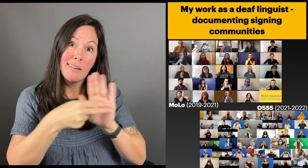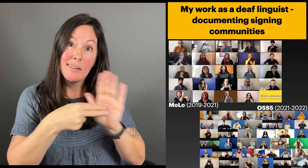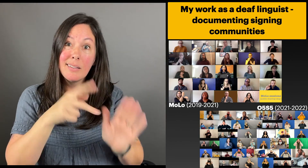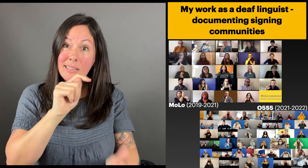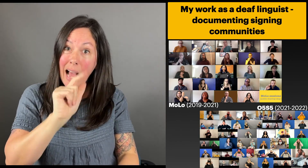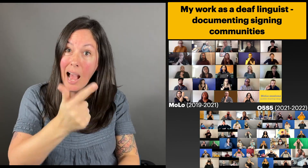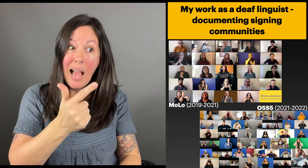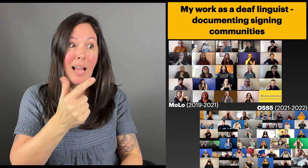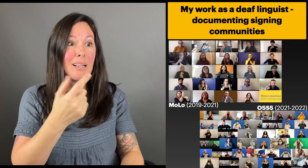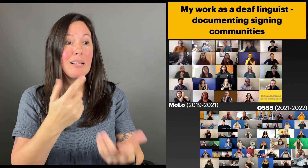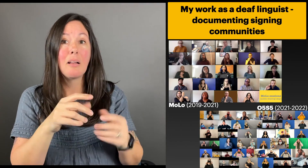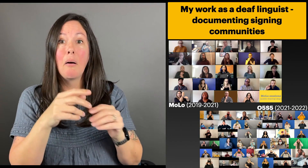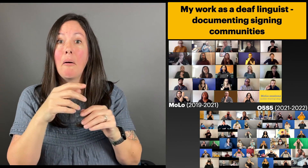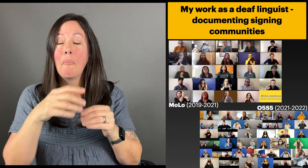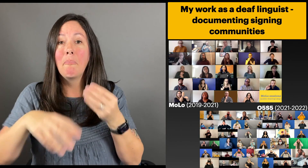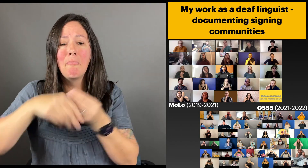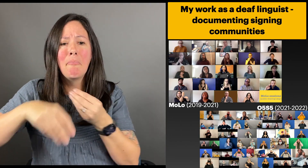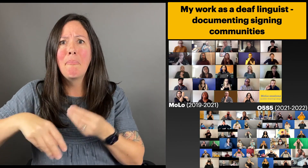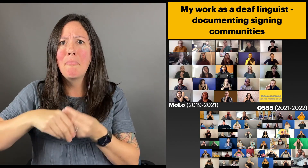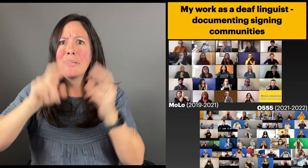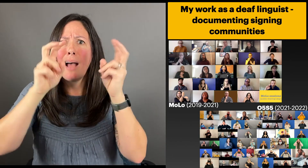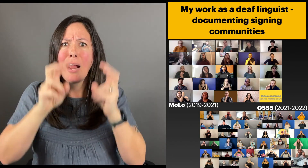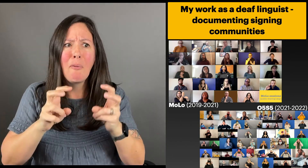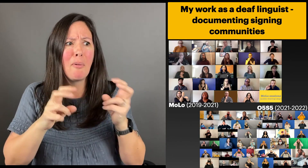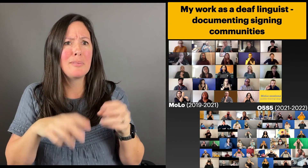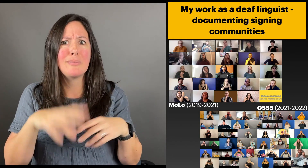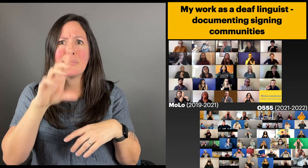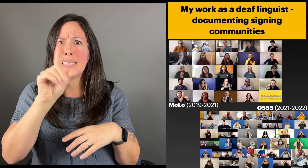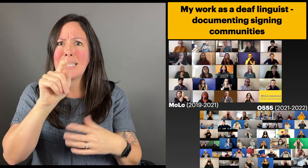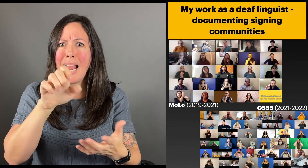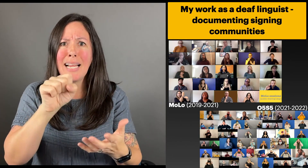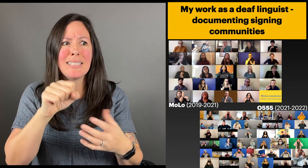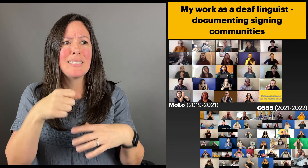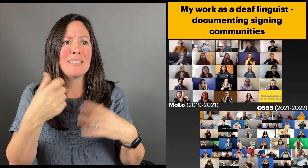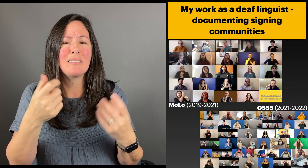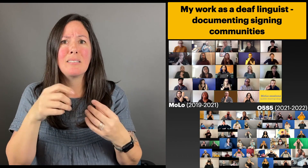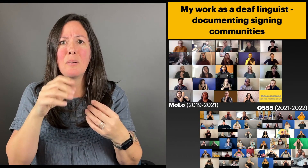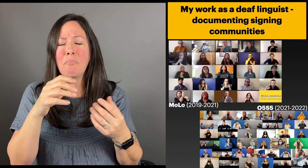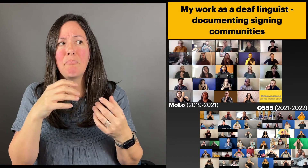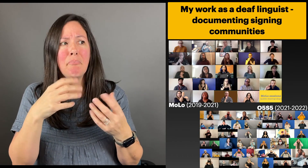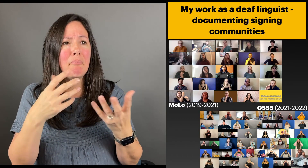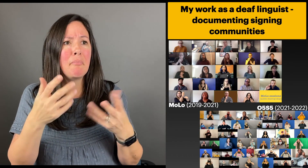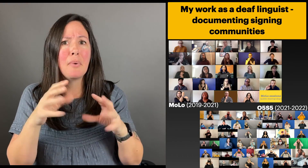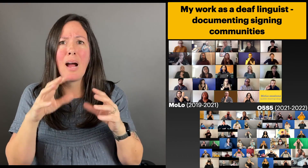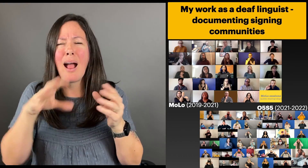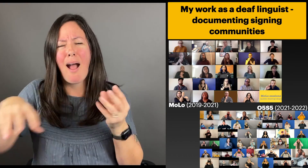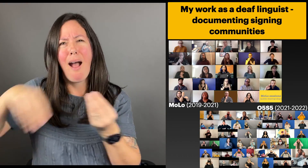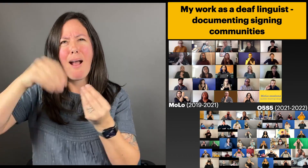data I've been thinking a lot about how these data are represented in this